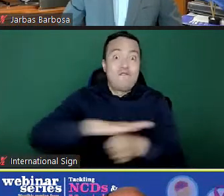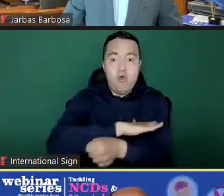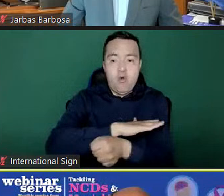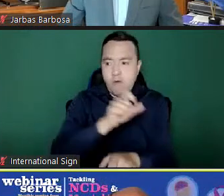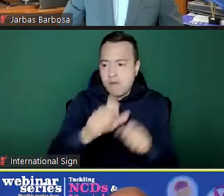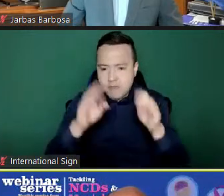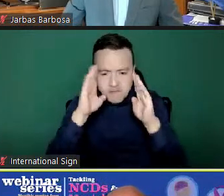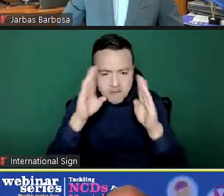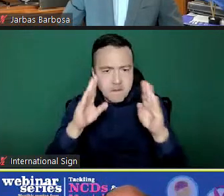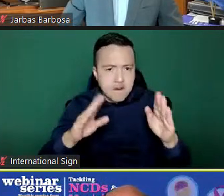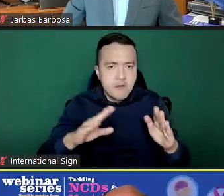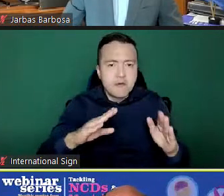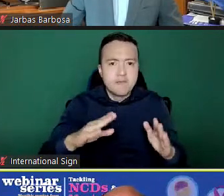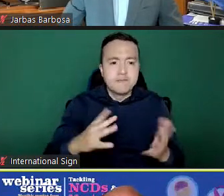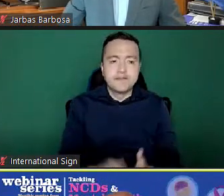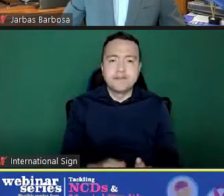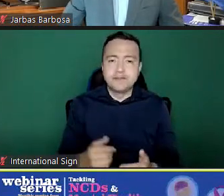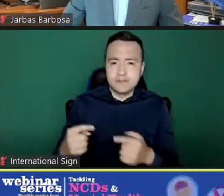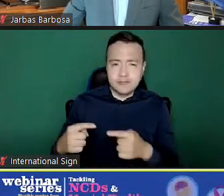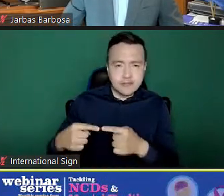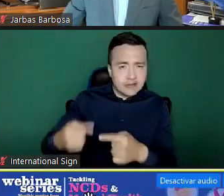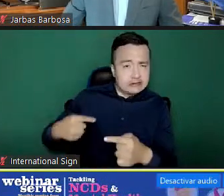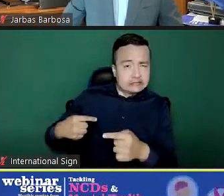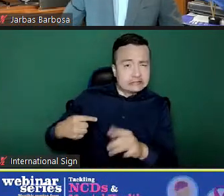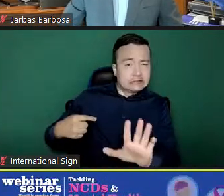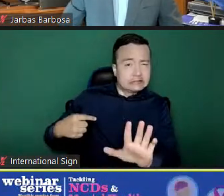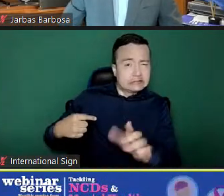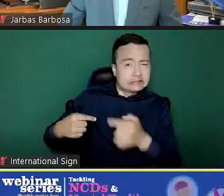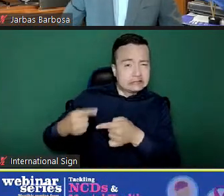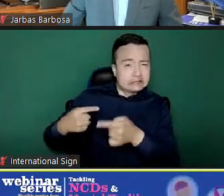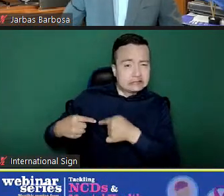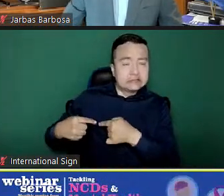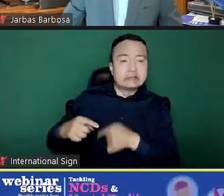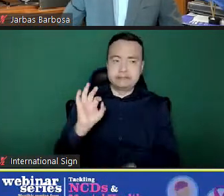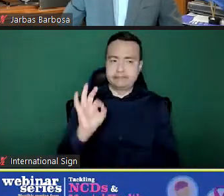One back. Thank you so much. So basically...